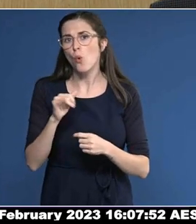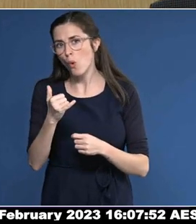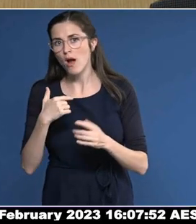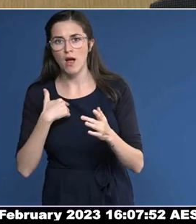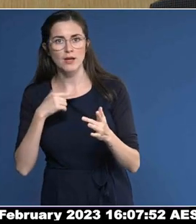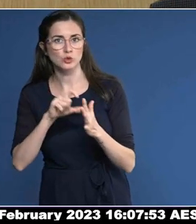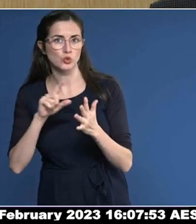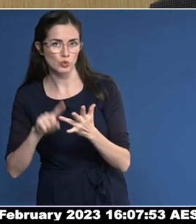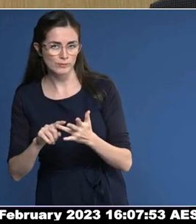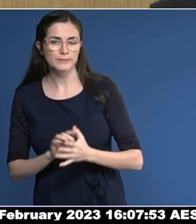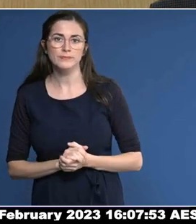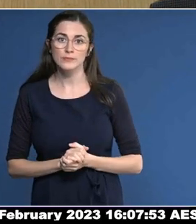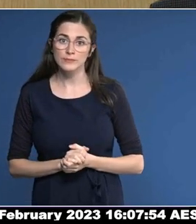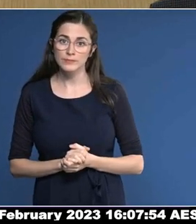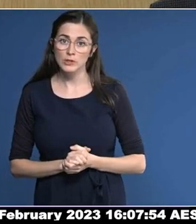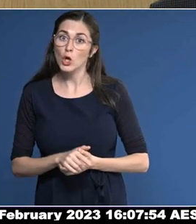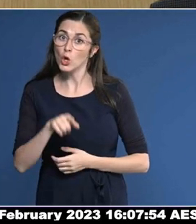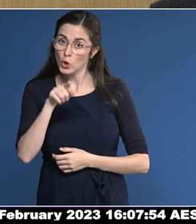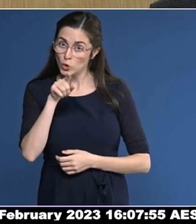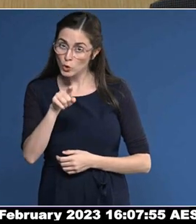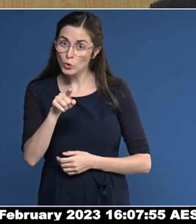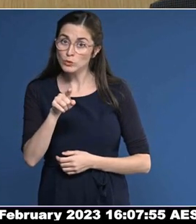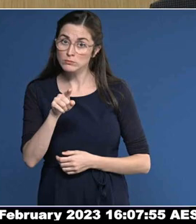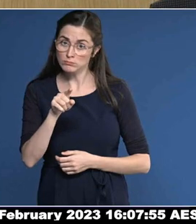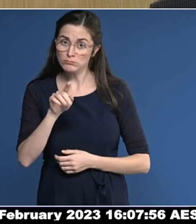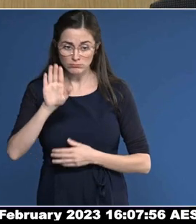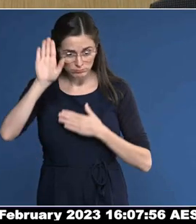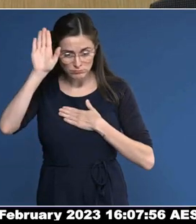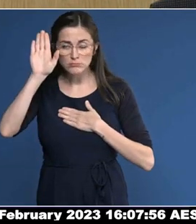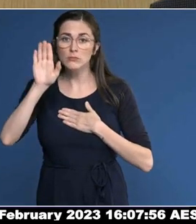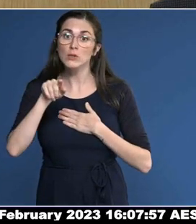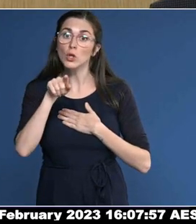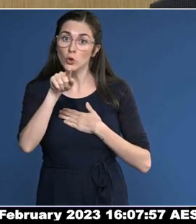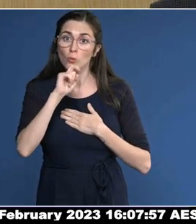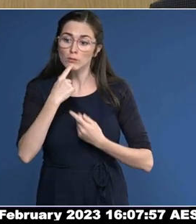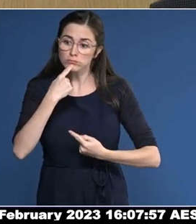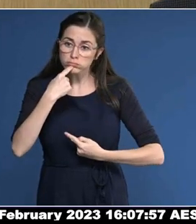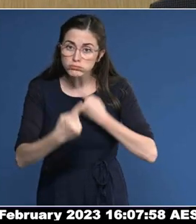Do you solemnly and sincerely declare and affirm that the evidence which you shall give